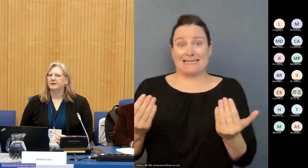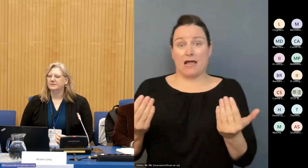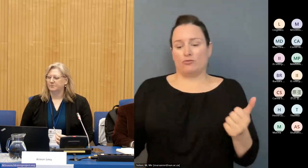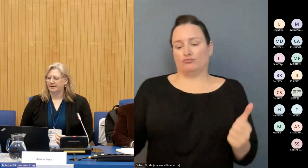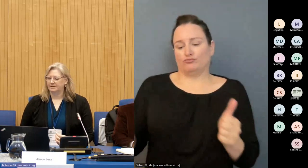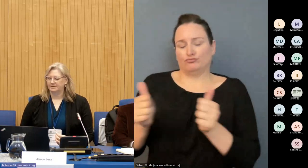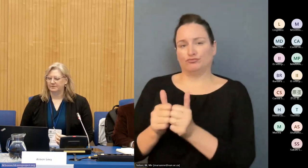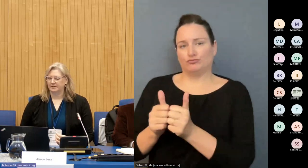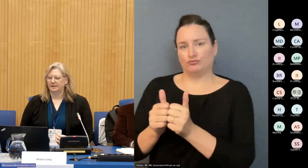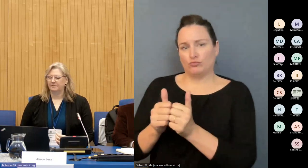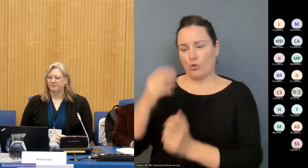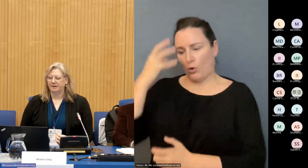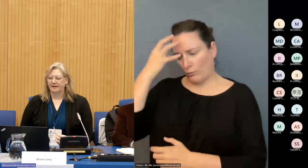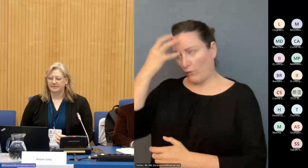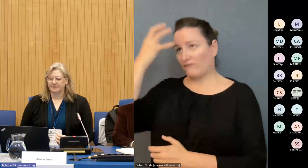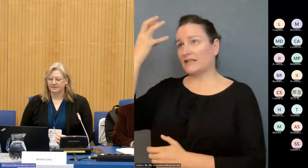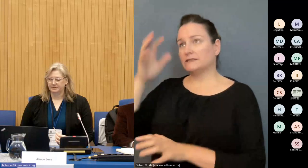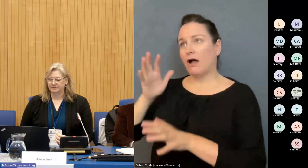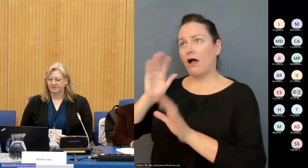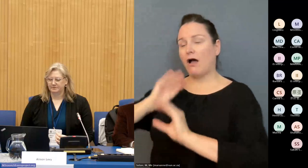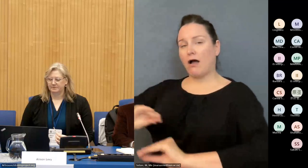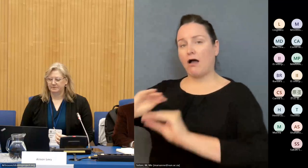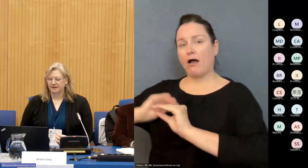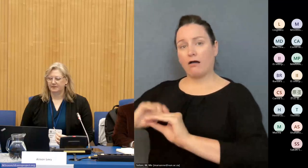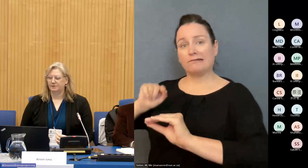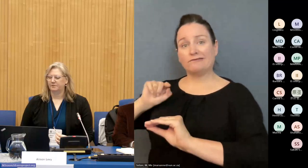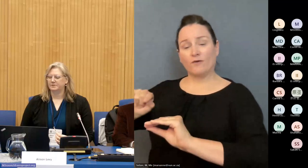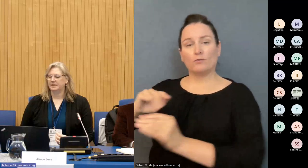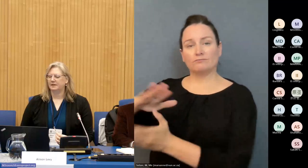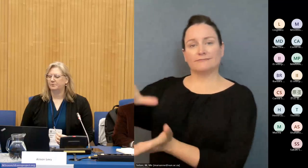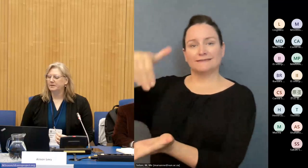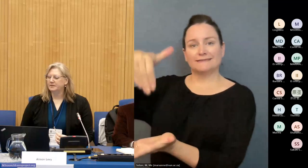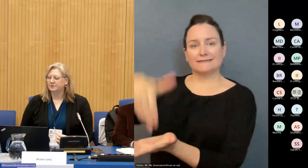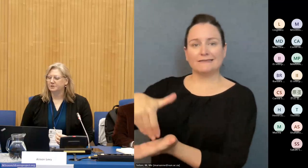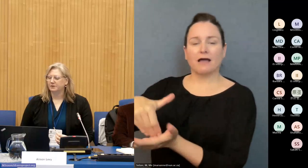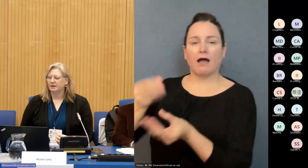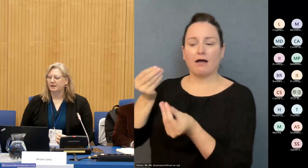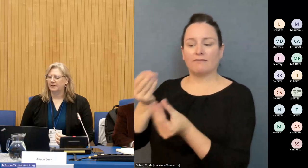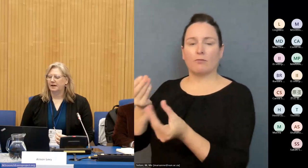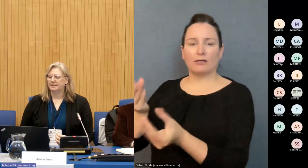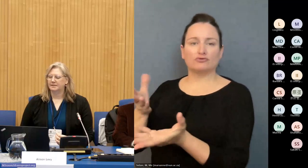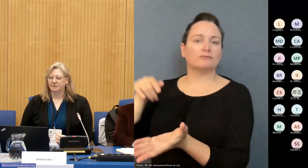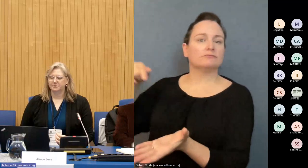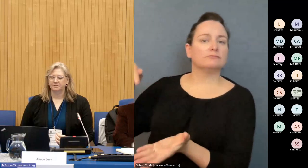advice director in the Informatics Centre at University, and a researcher at the digital